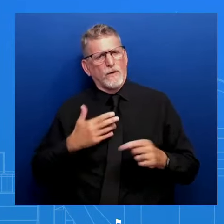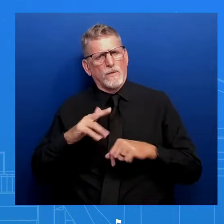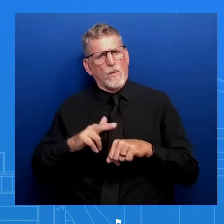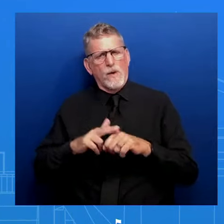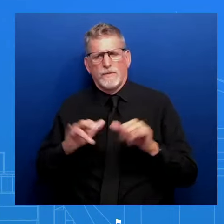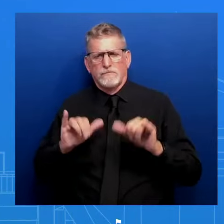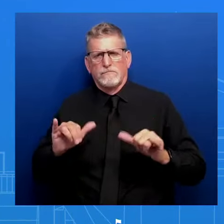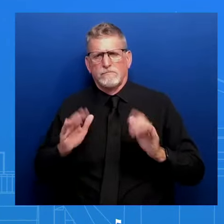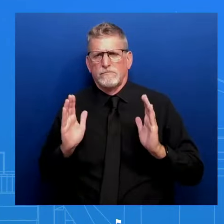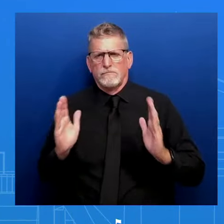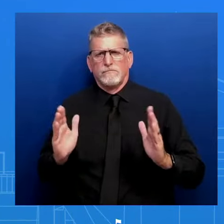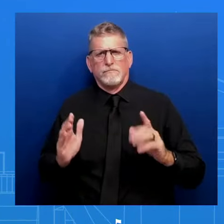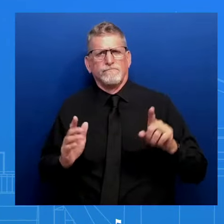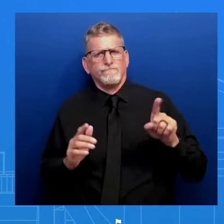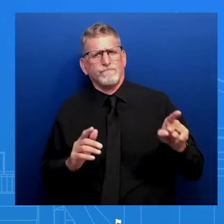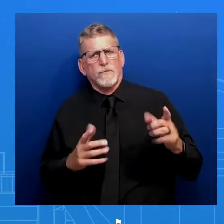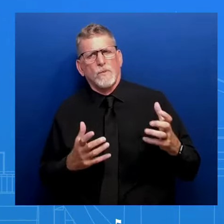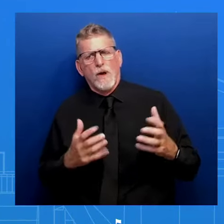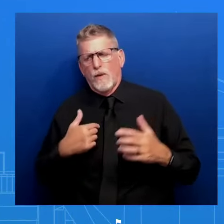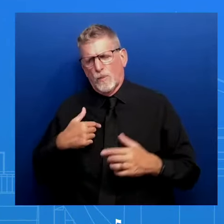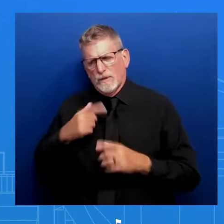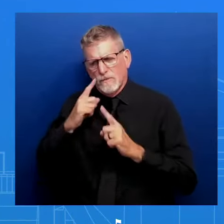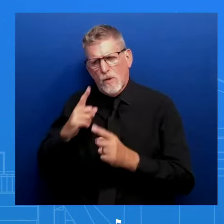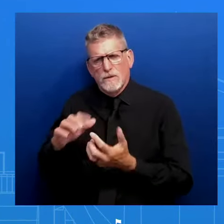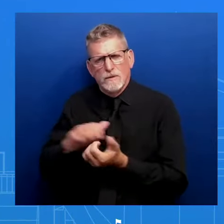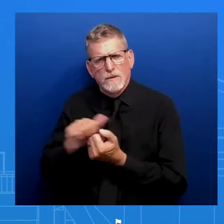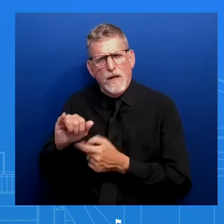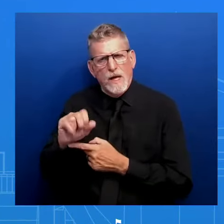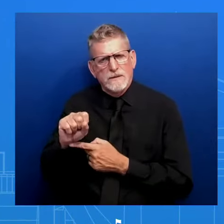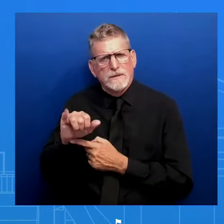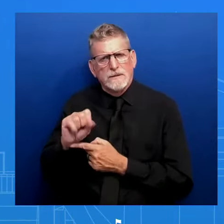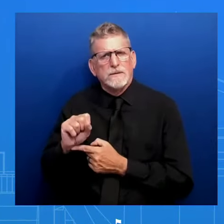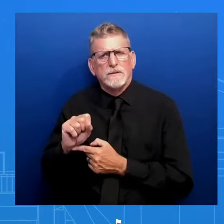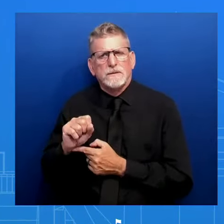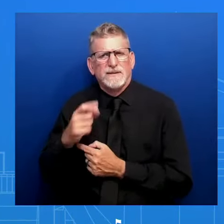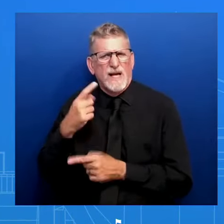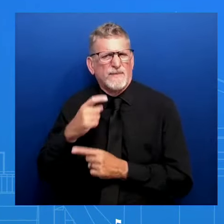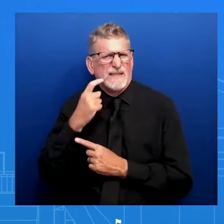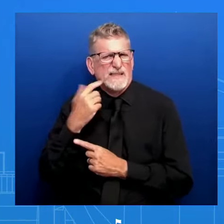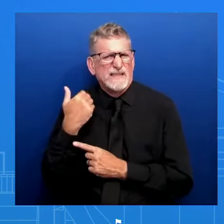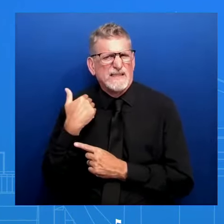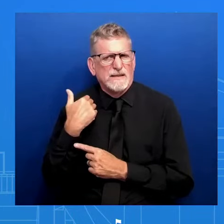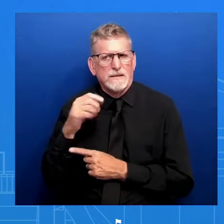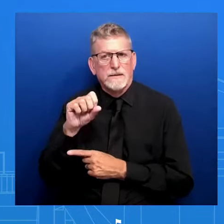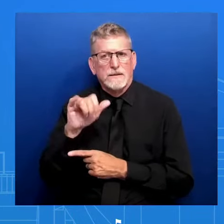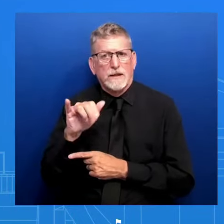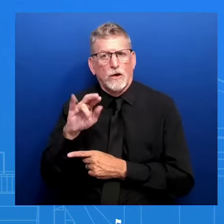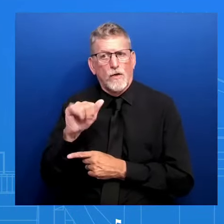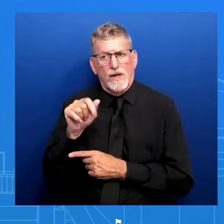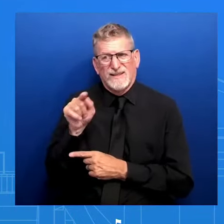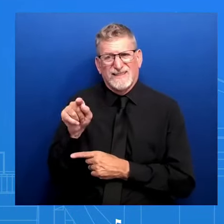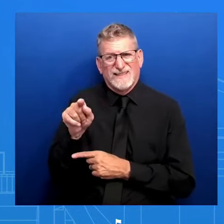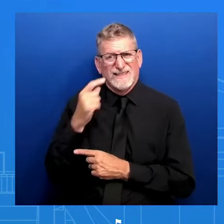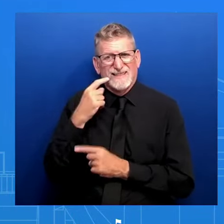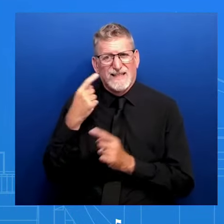against an ISIS leader in Syria this month. And so, we are certainly aware of the initial reports. Don't have anything further to share on that piece.